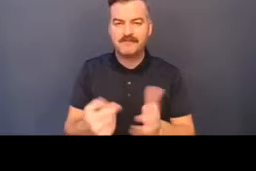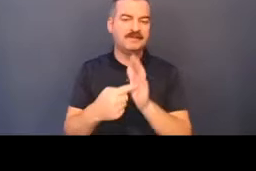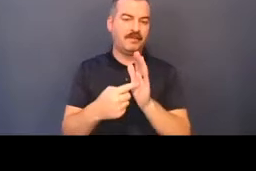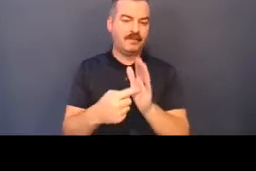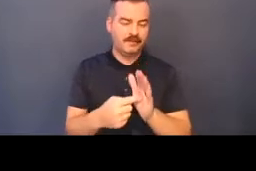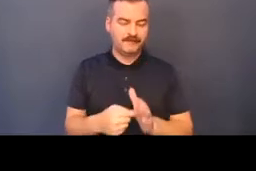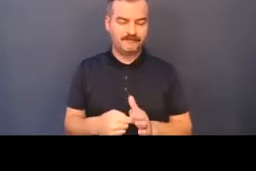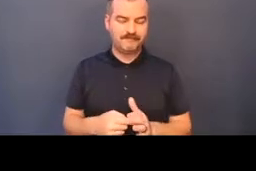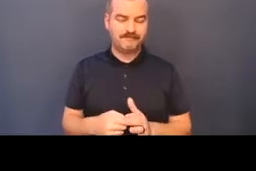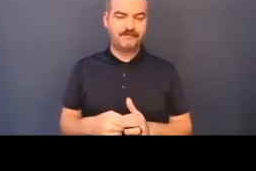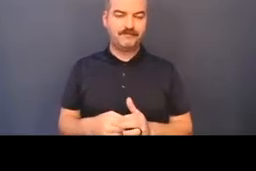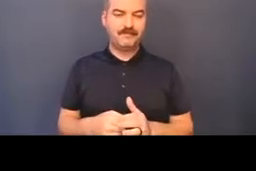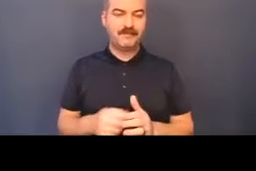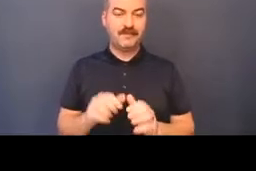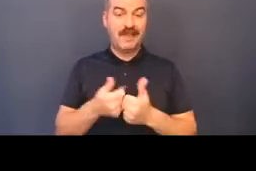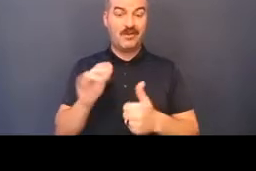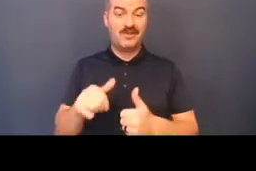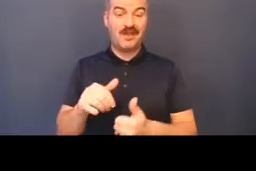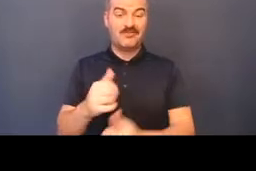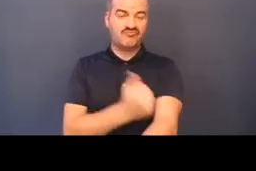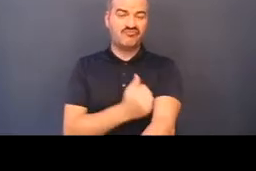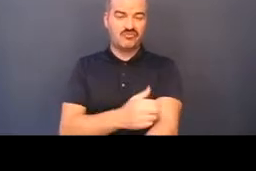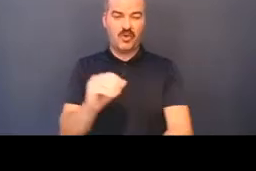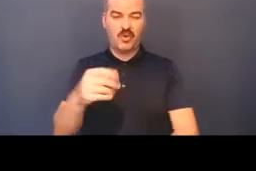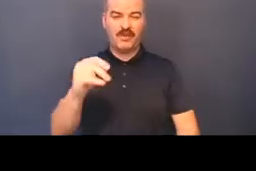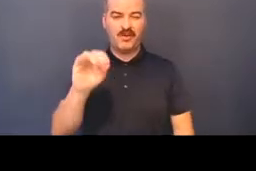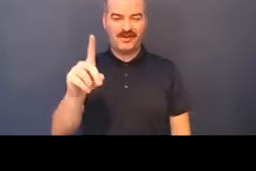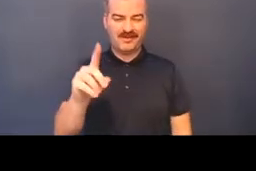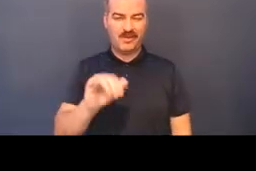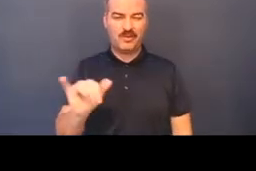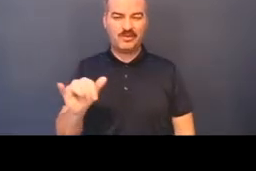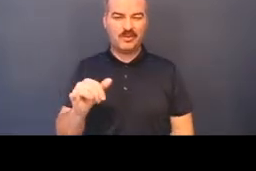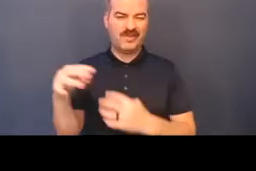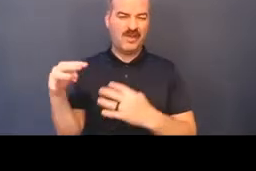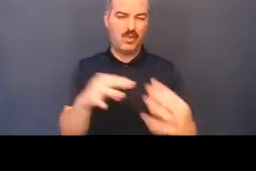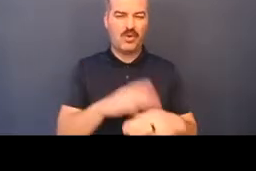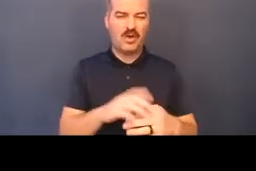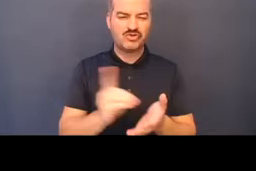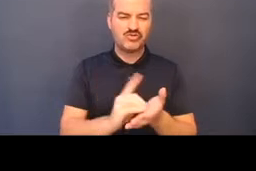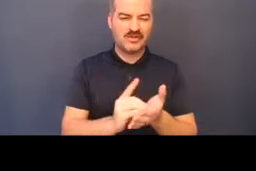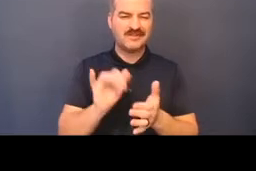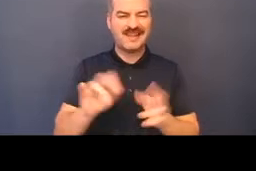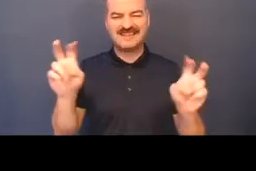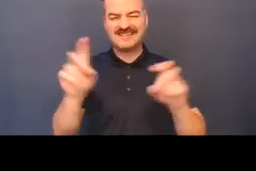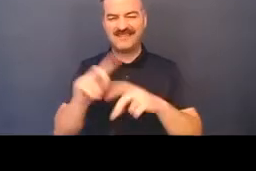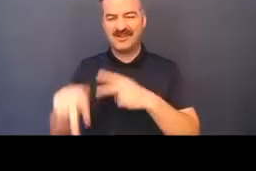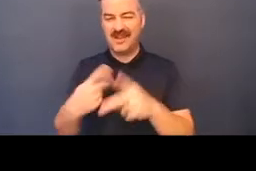the ways in which the opioid epidemic and the World War on Drugs are both framed as different 15:40:09 kinds of emergencies, requiring different